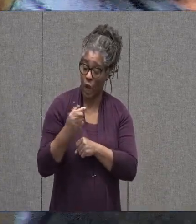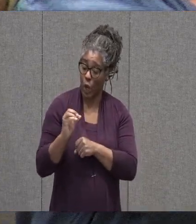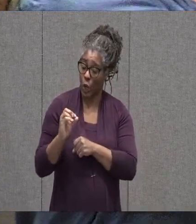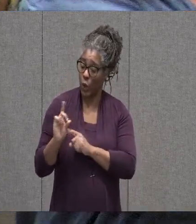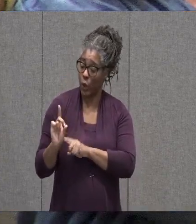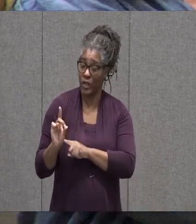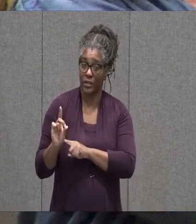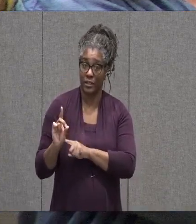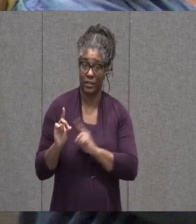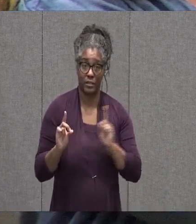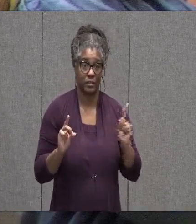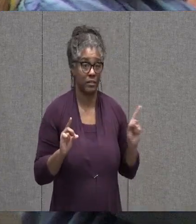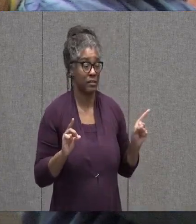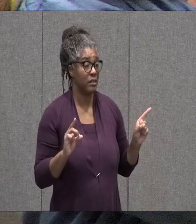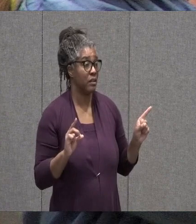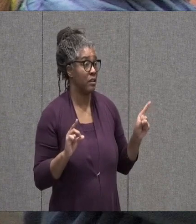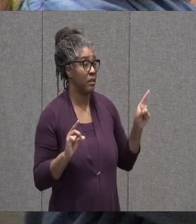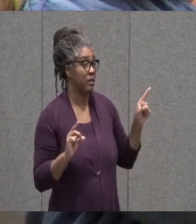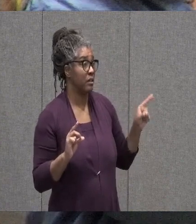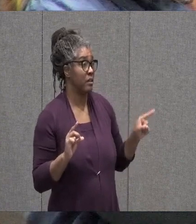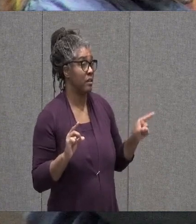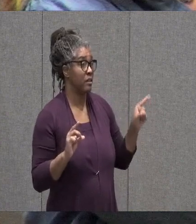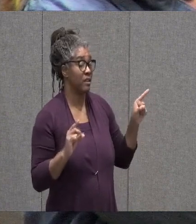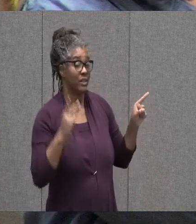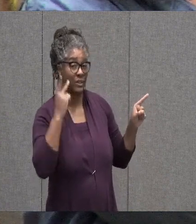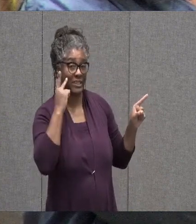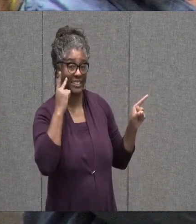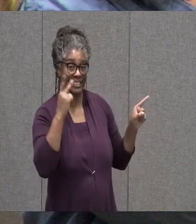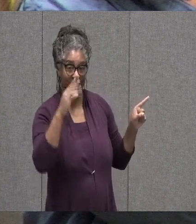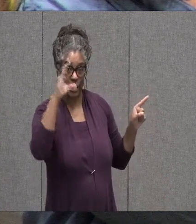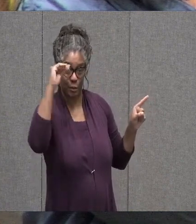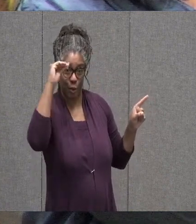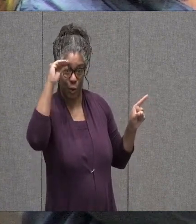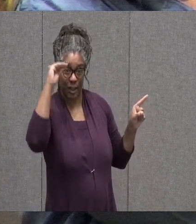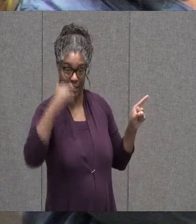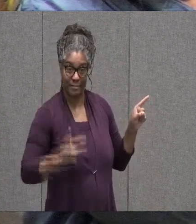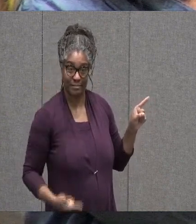And down here, our friend, this boy made a sea-like scene.